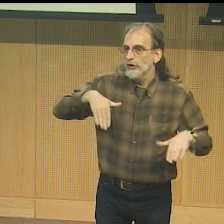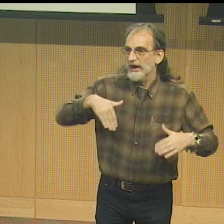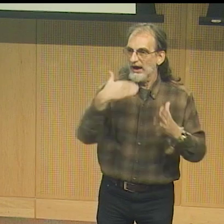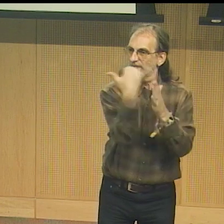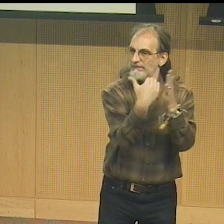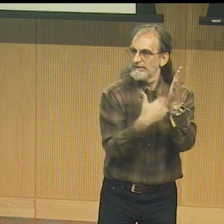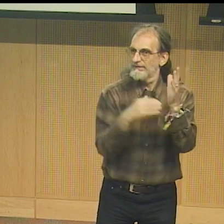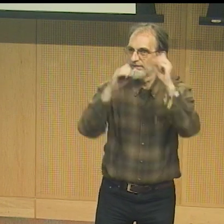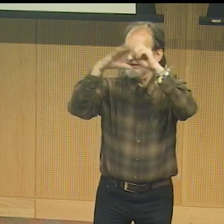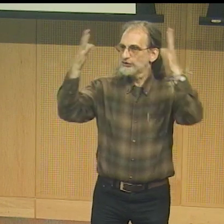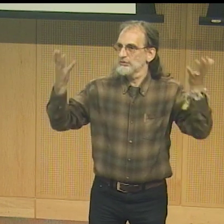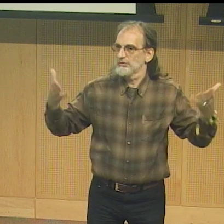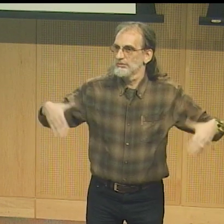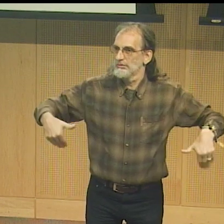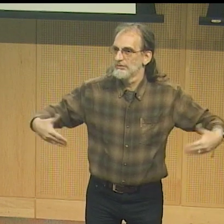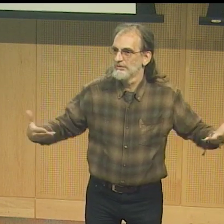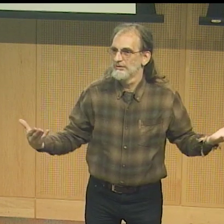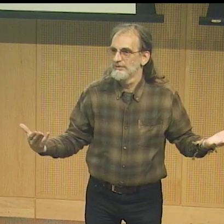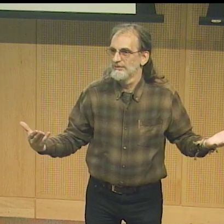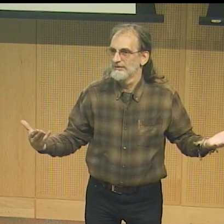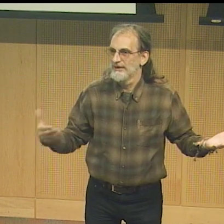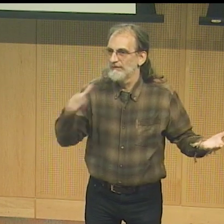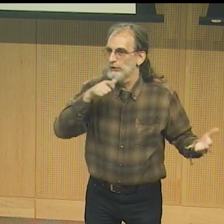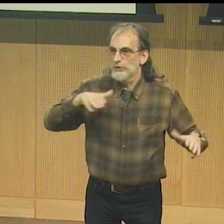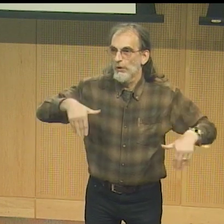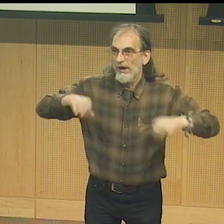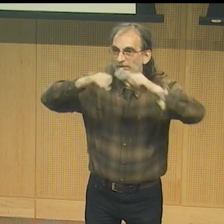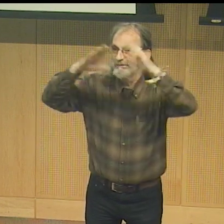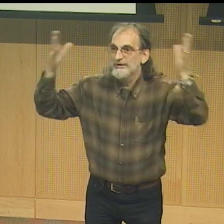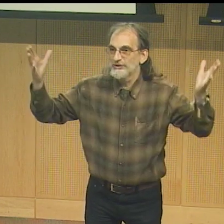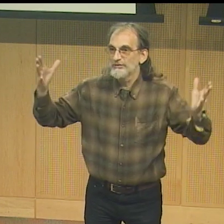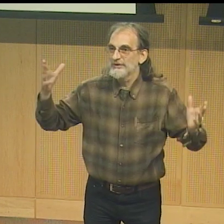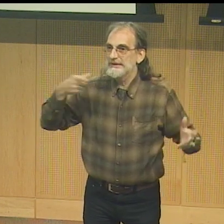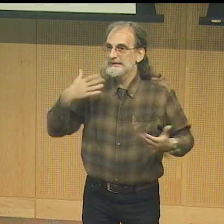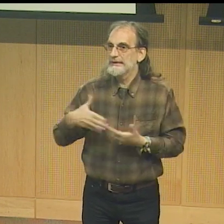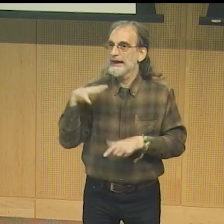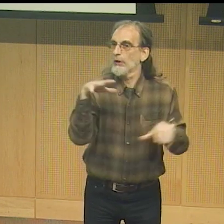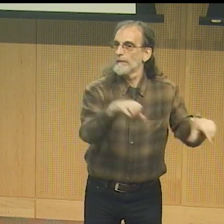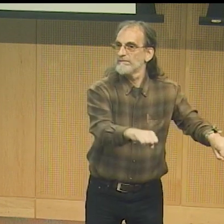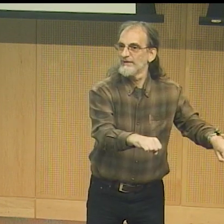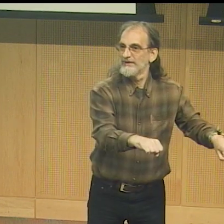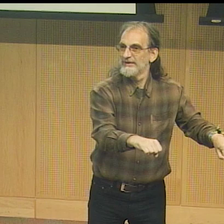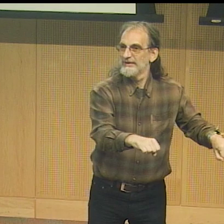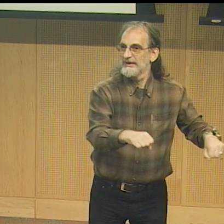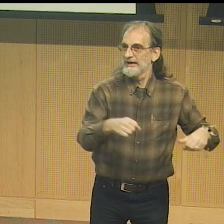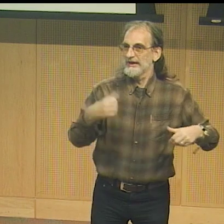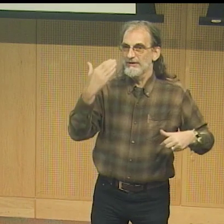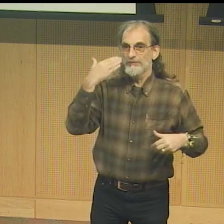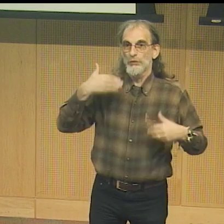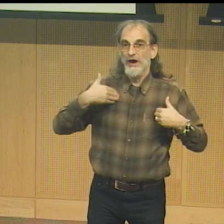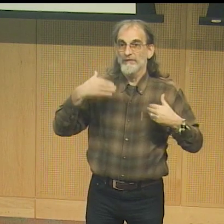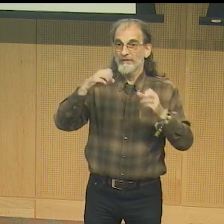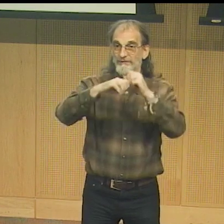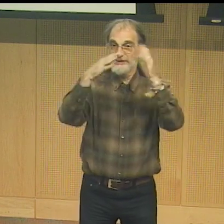because we haven't yet solidified that vision. So, it'd be easy for us to be recolonized again.